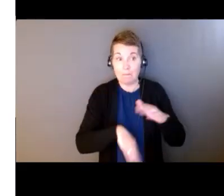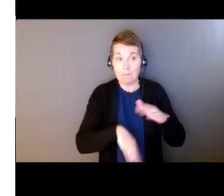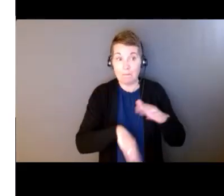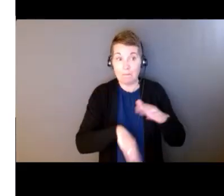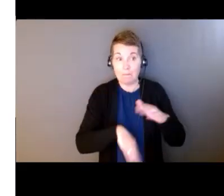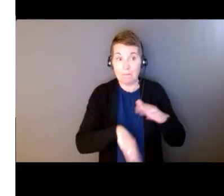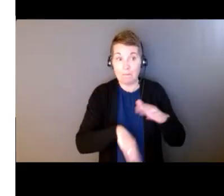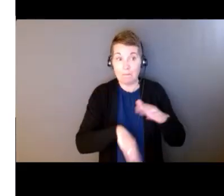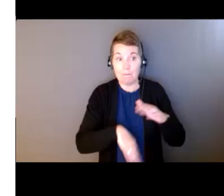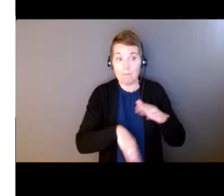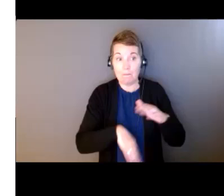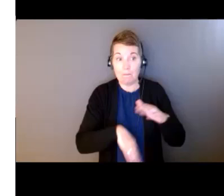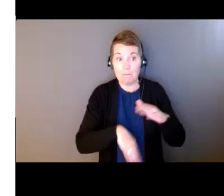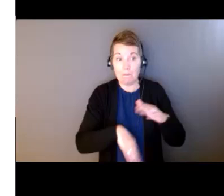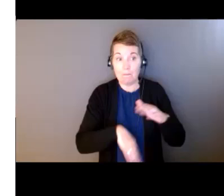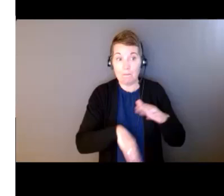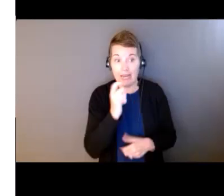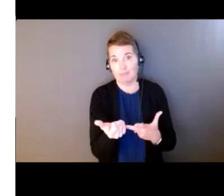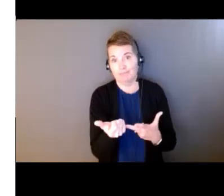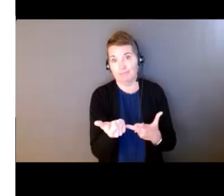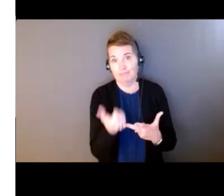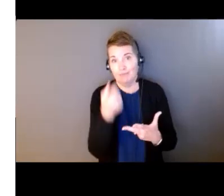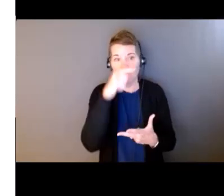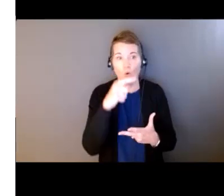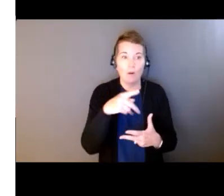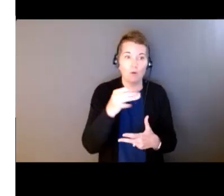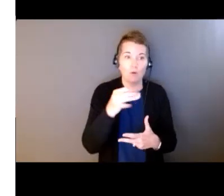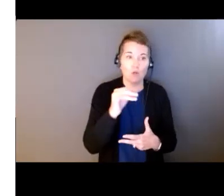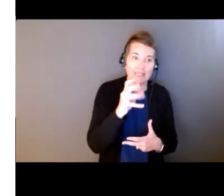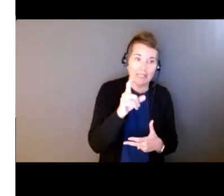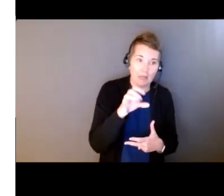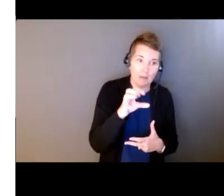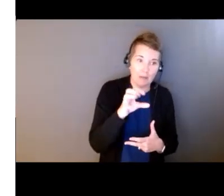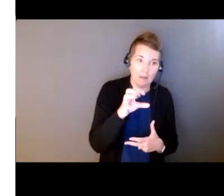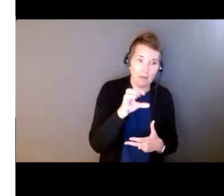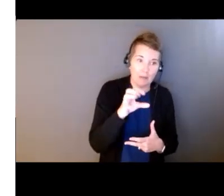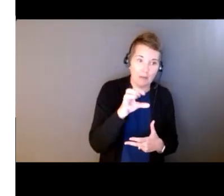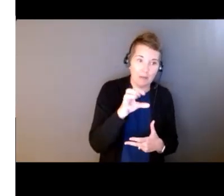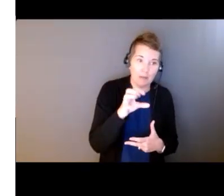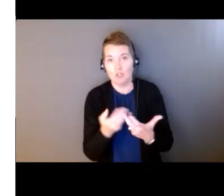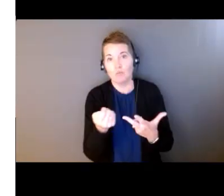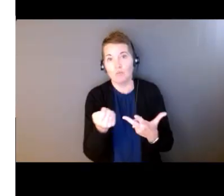Now you'll be able to enter in the amount that you need for those expenses.